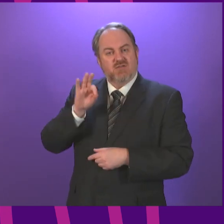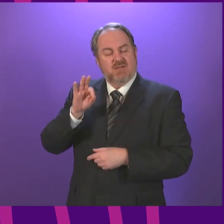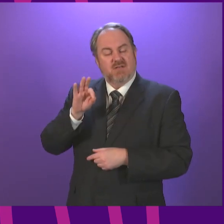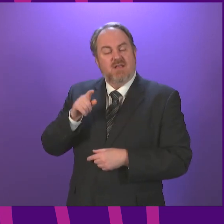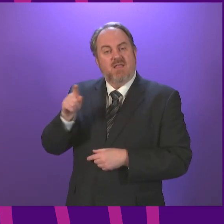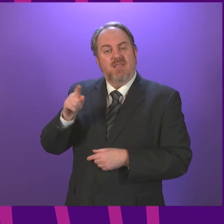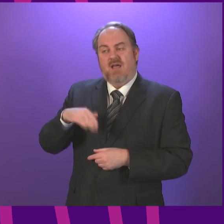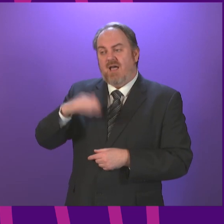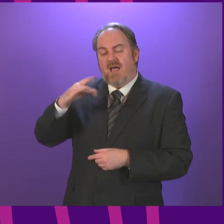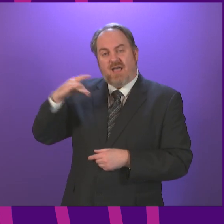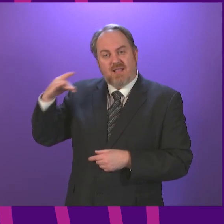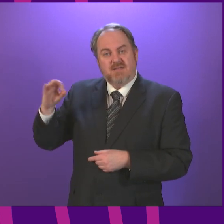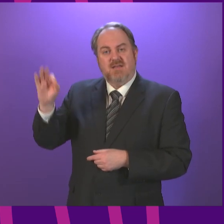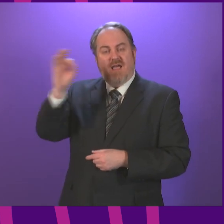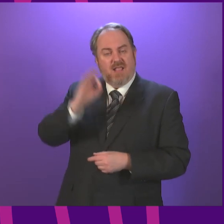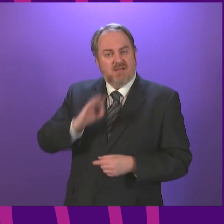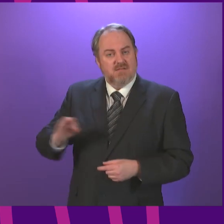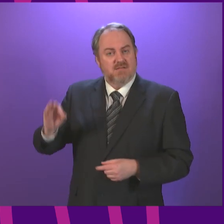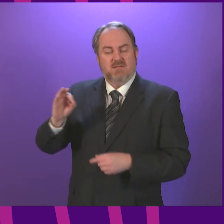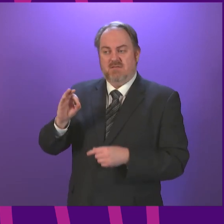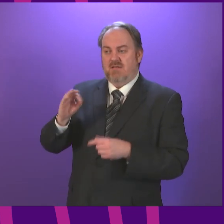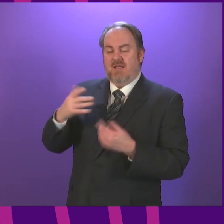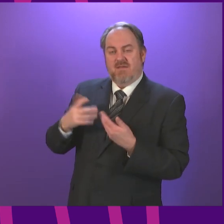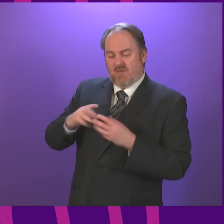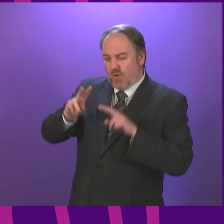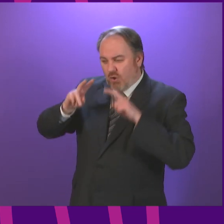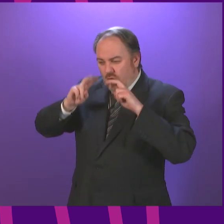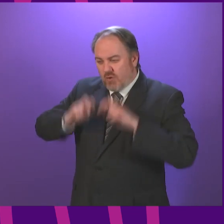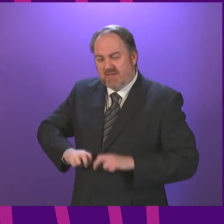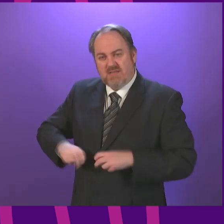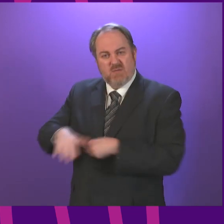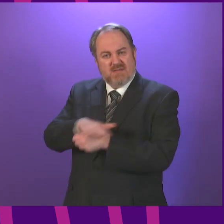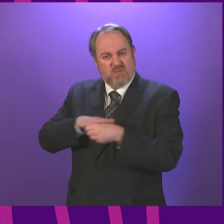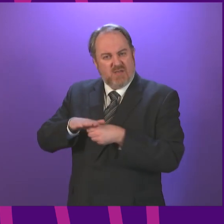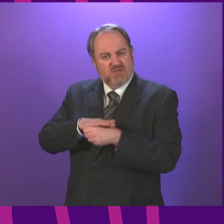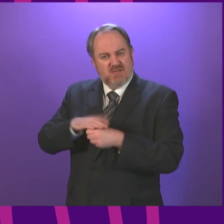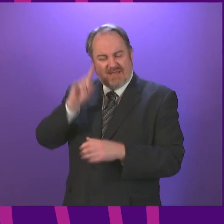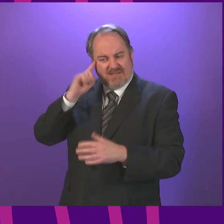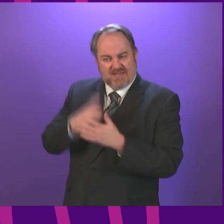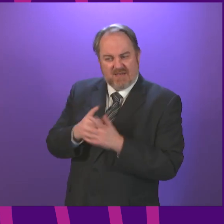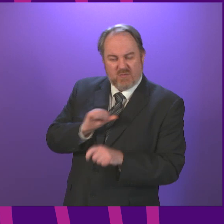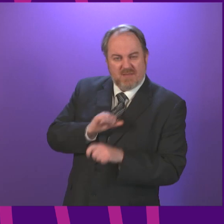on the best available information and analysis of the different options. No alternative has